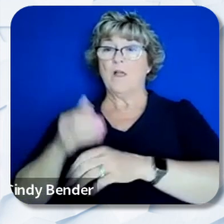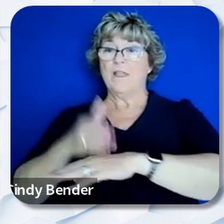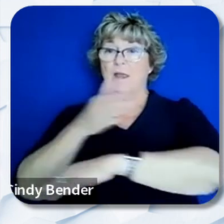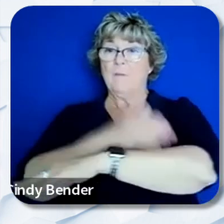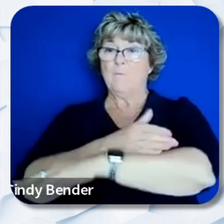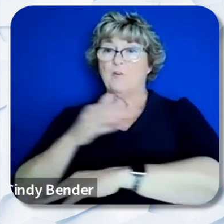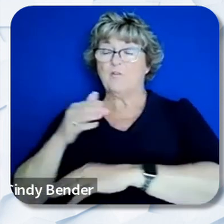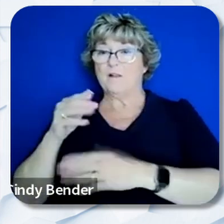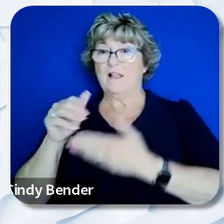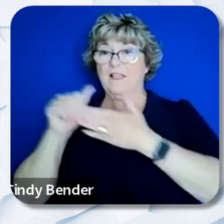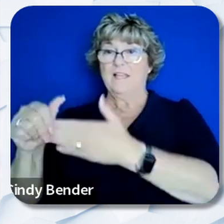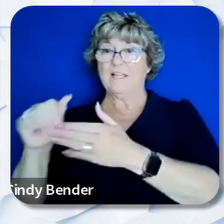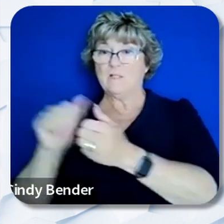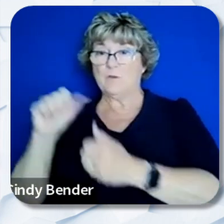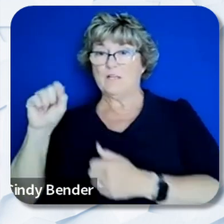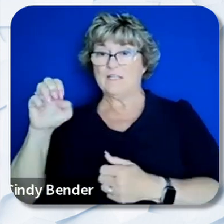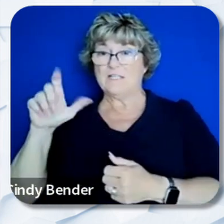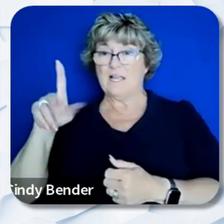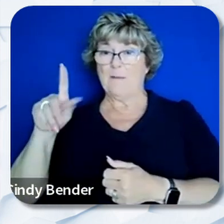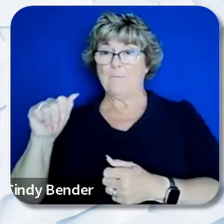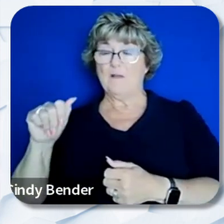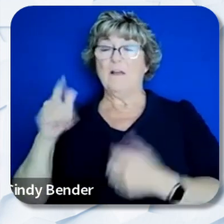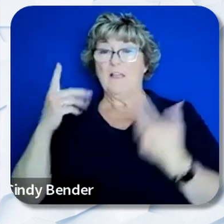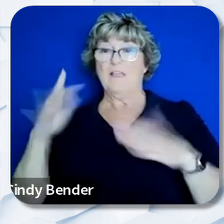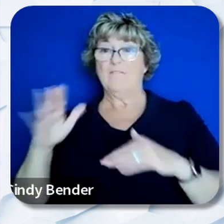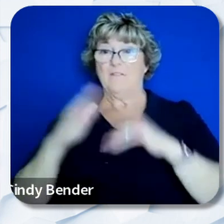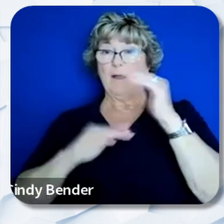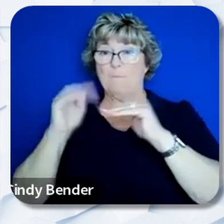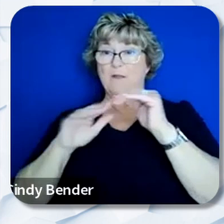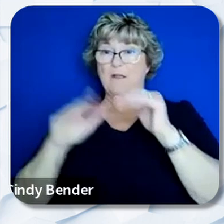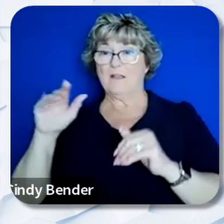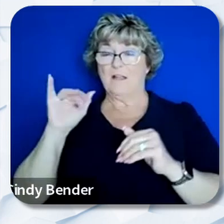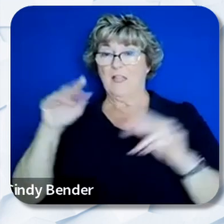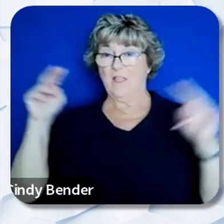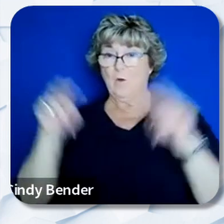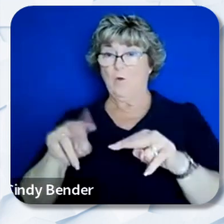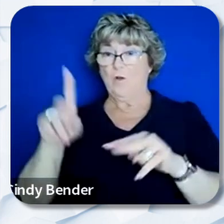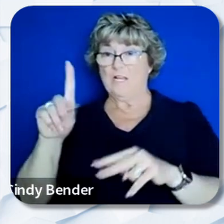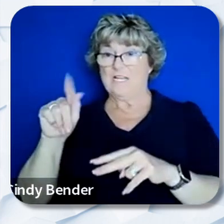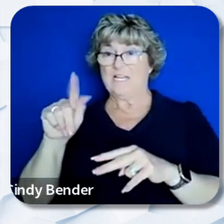a beautiful data center to help you look at those data pieces and look at them by school